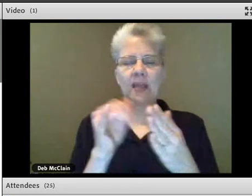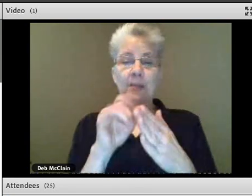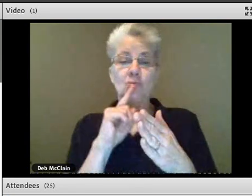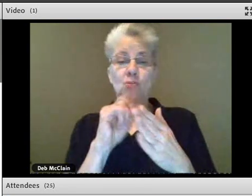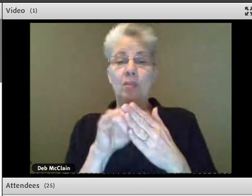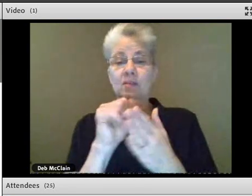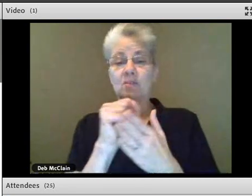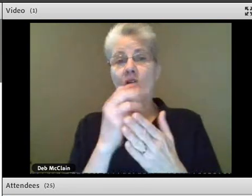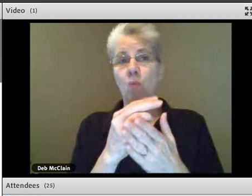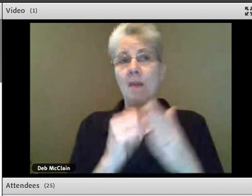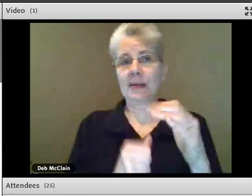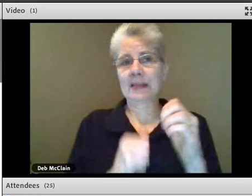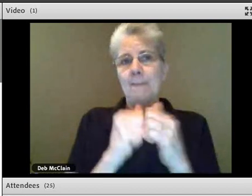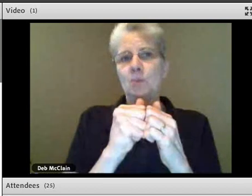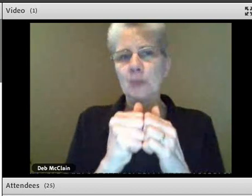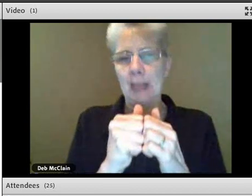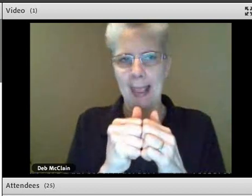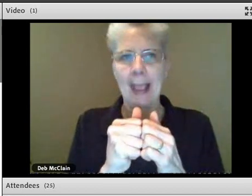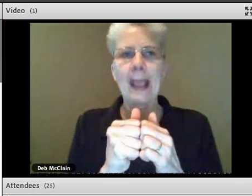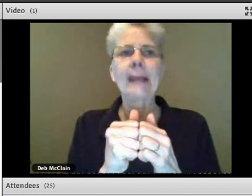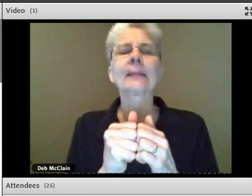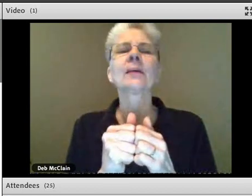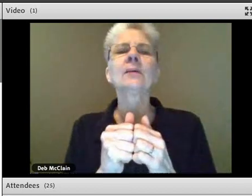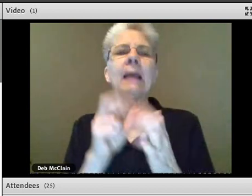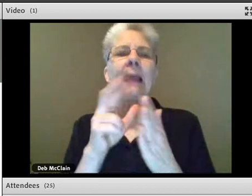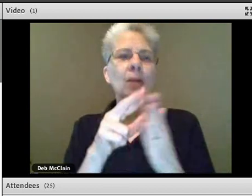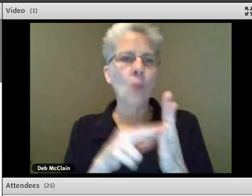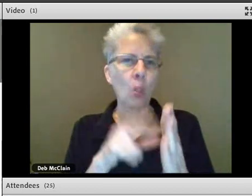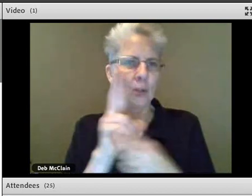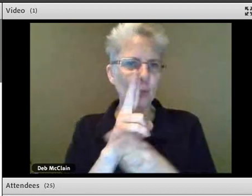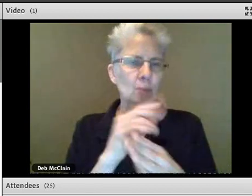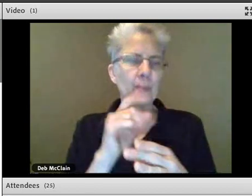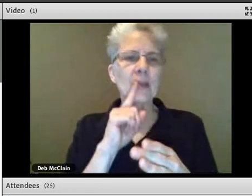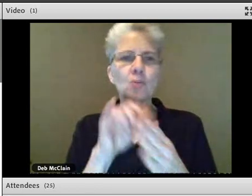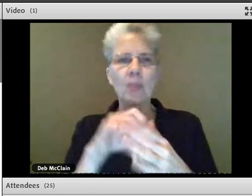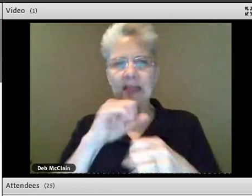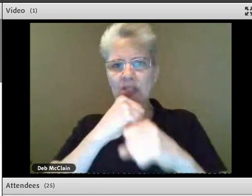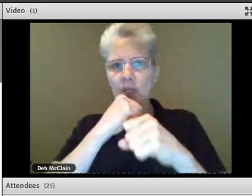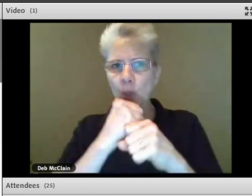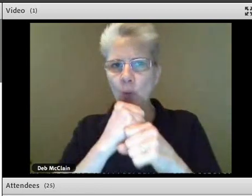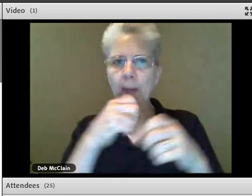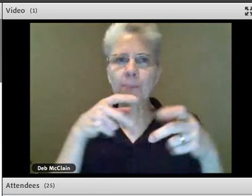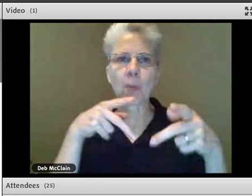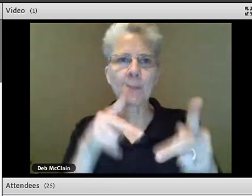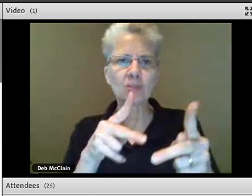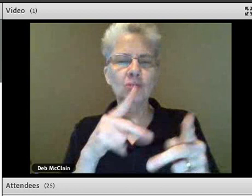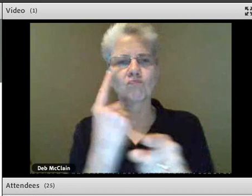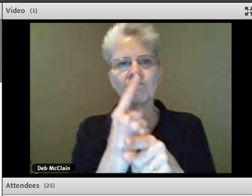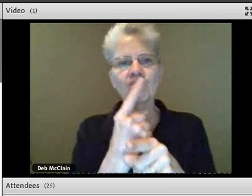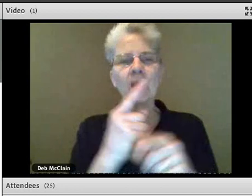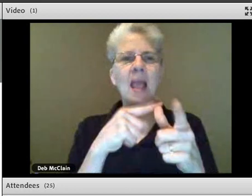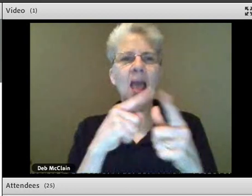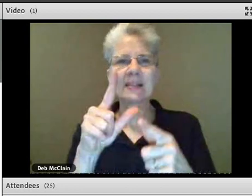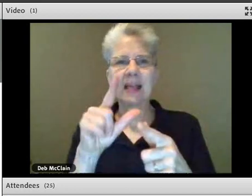is up-to-date, enrolling users, making sure that security permissions are correct, and that's your LMS administrator.